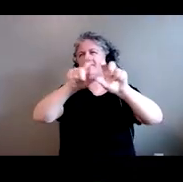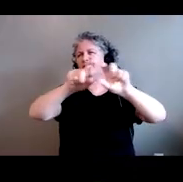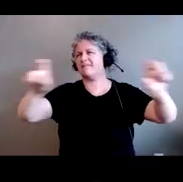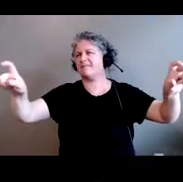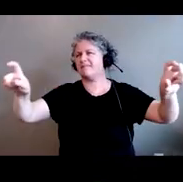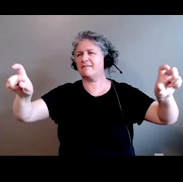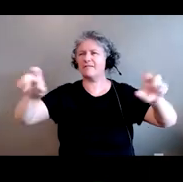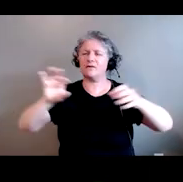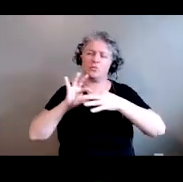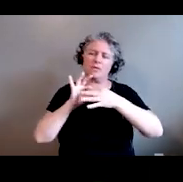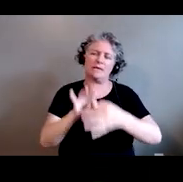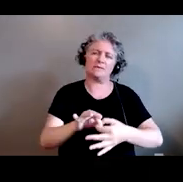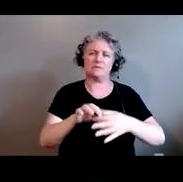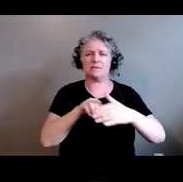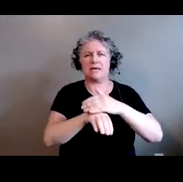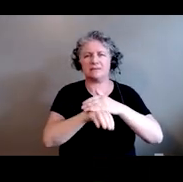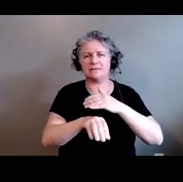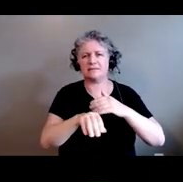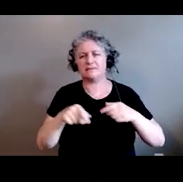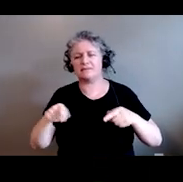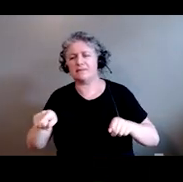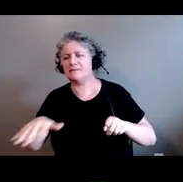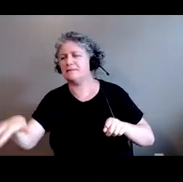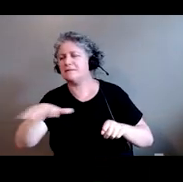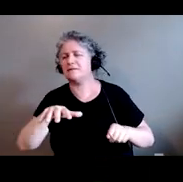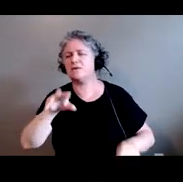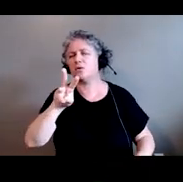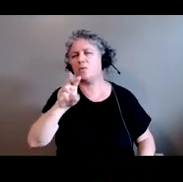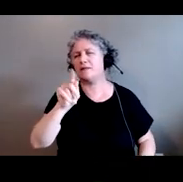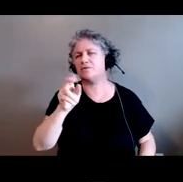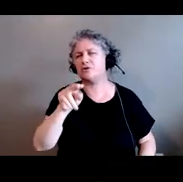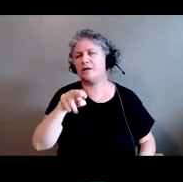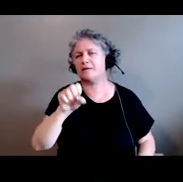Aspects around accessibility in a wilderness setting, which is the William Watson Lodge Park.